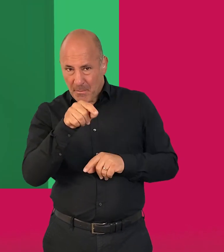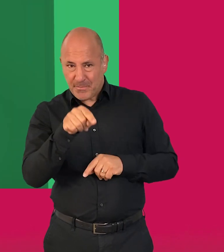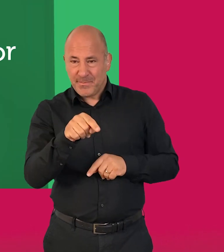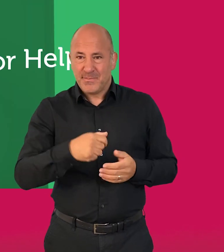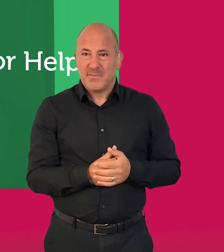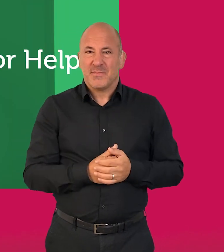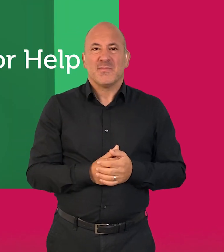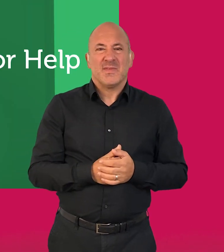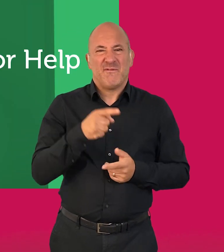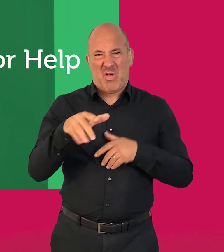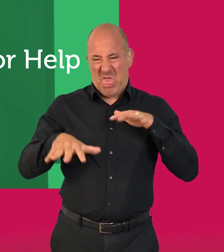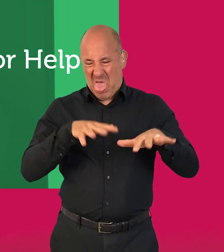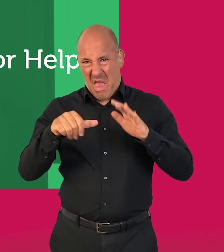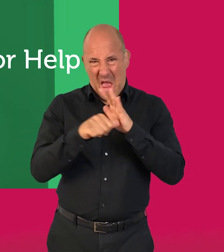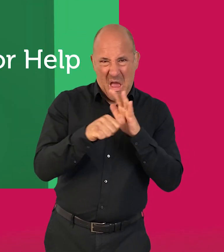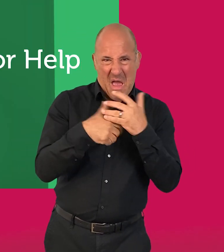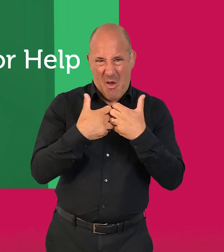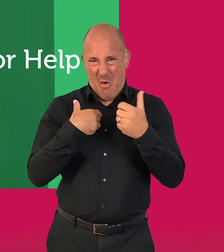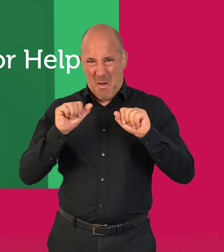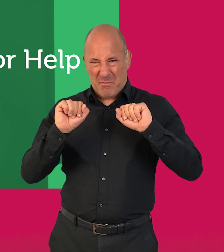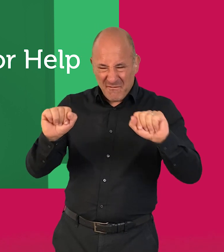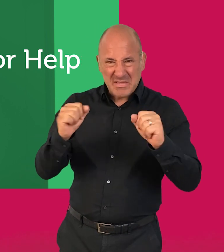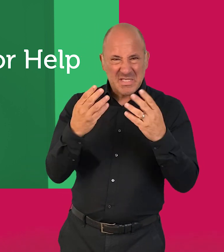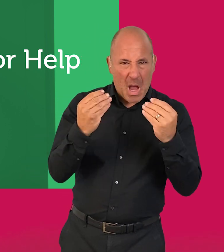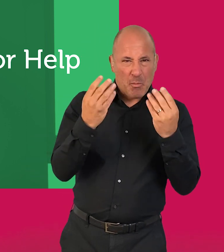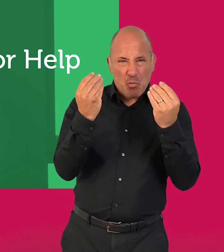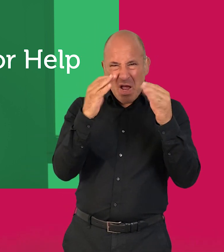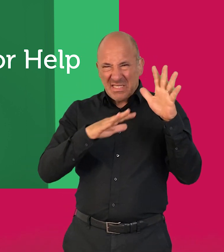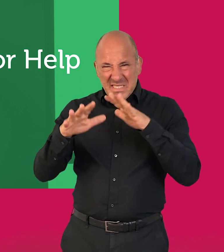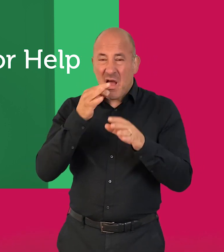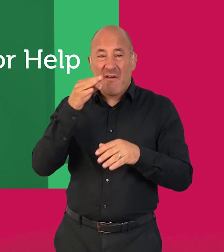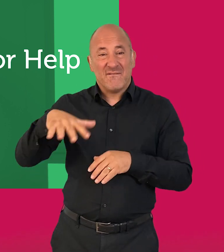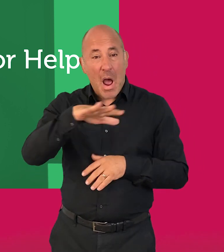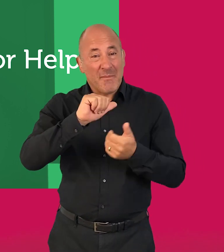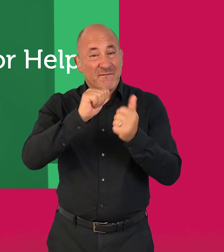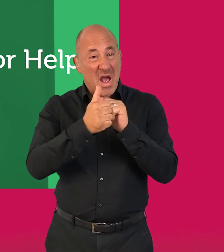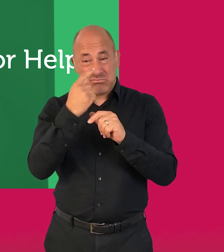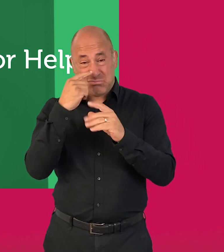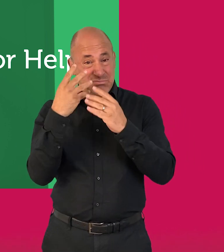If you're finding it hard to prevent condensation and damp. Ask your family or friends if they are able to help